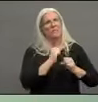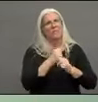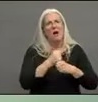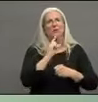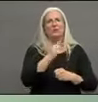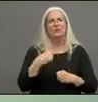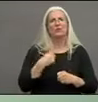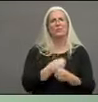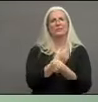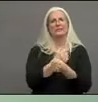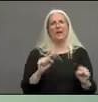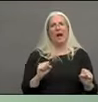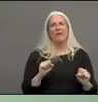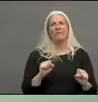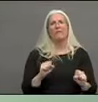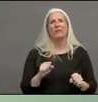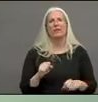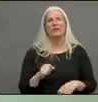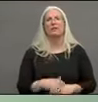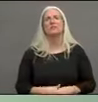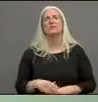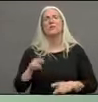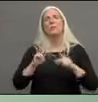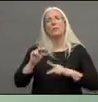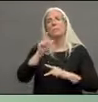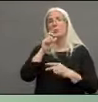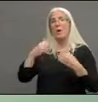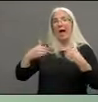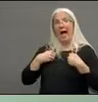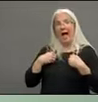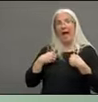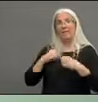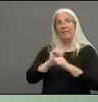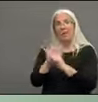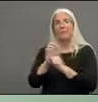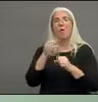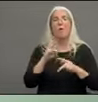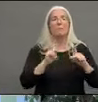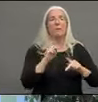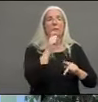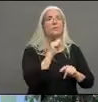I hope that everyone will take the opportunity to be tested. Oh that's great.